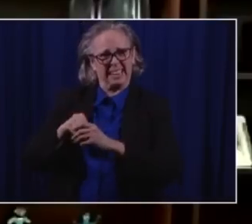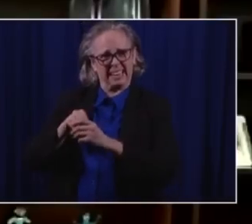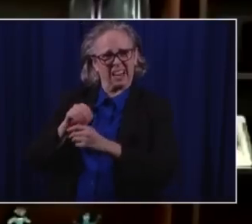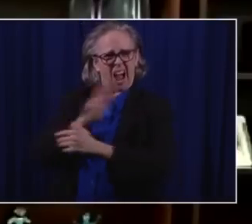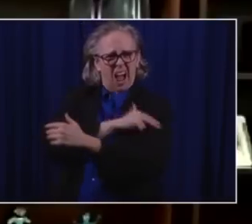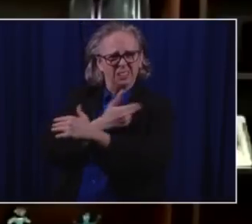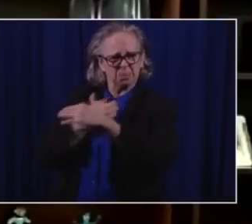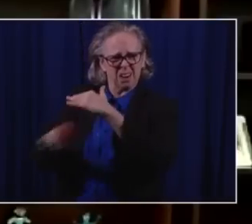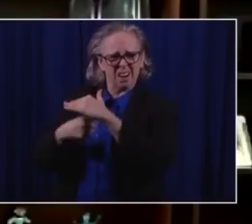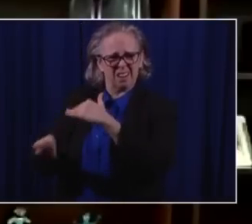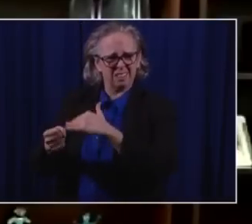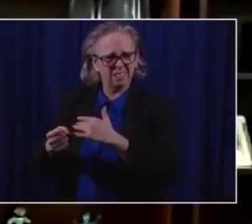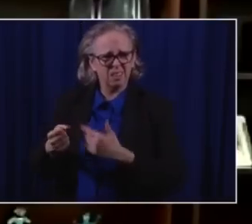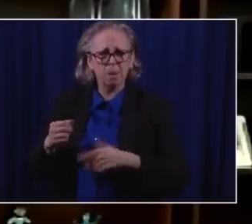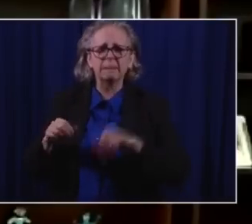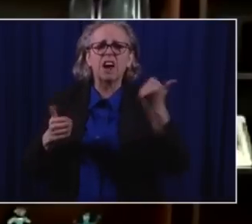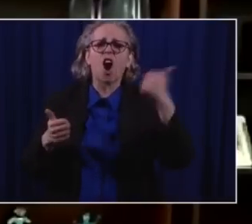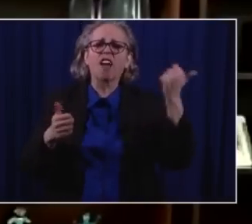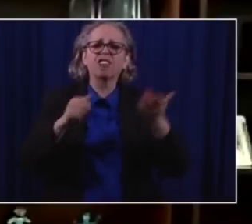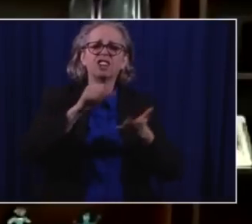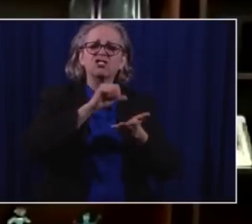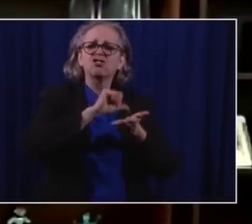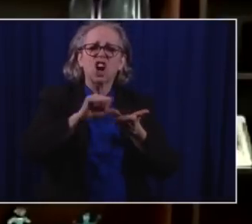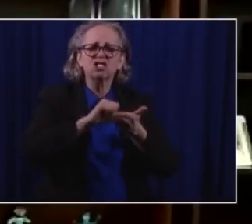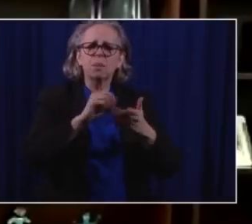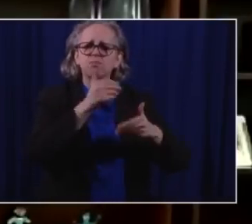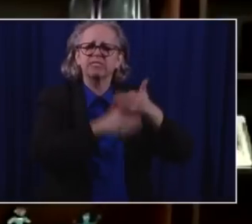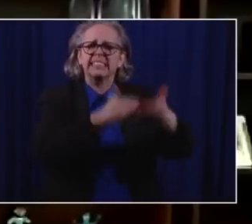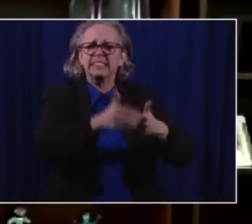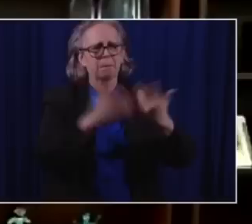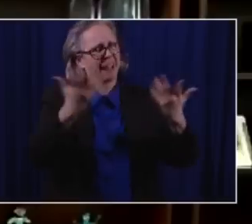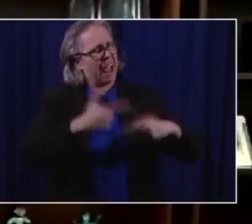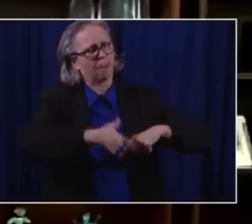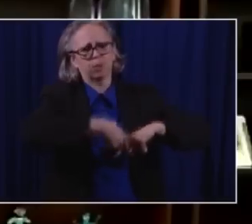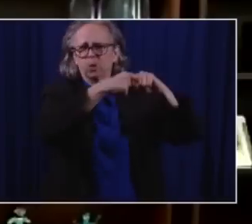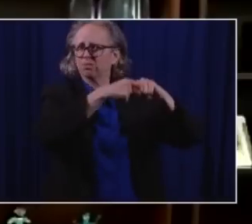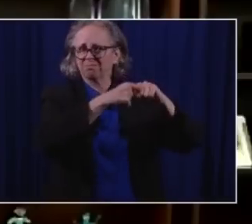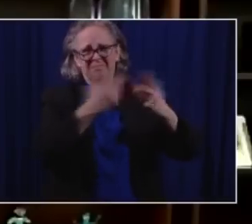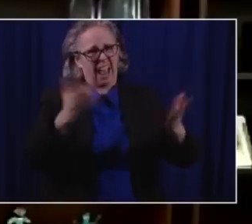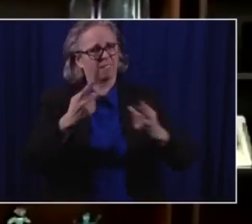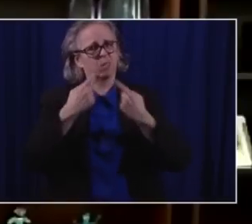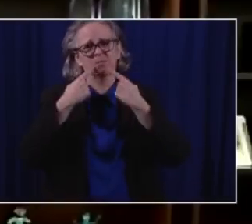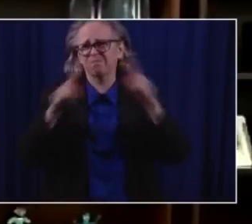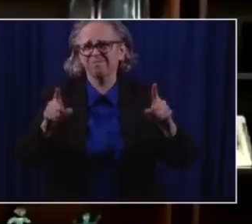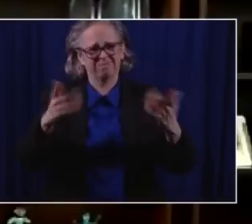I can tell you we're quickly preach approaching that point patients will in fact display some of our non covid care